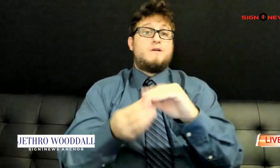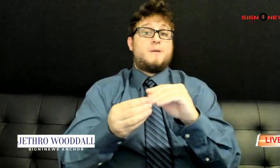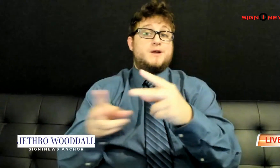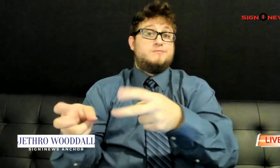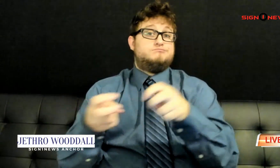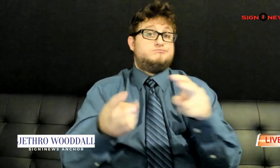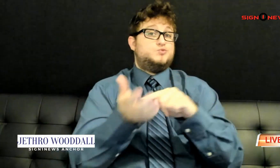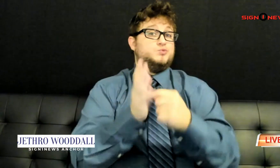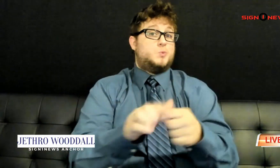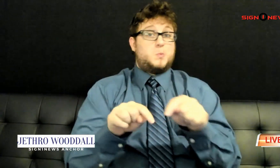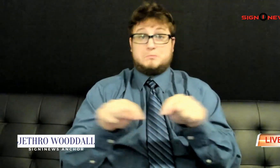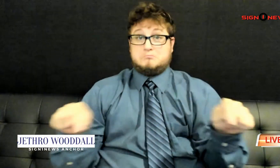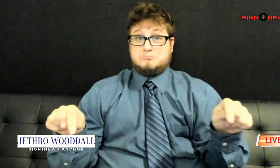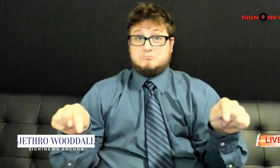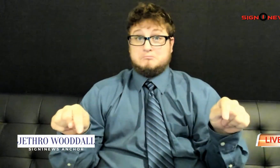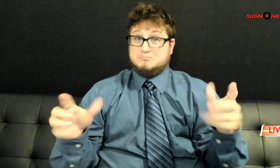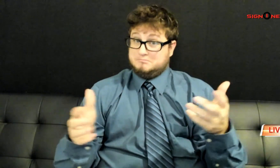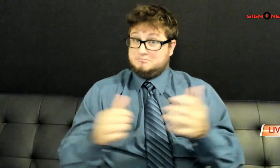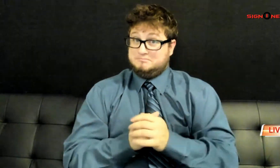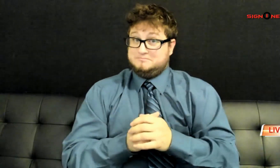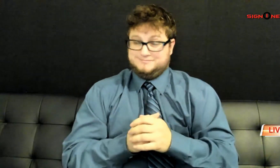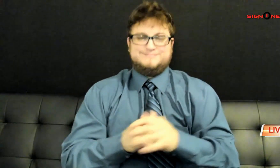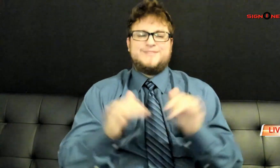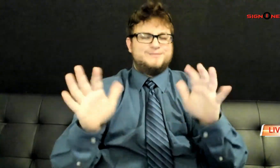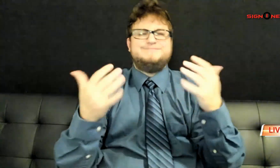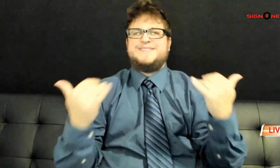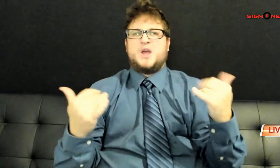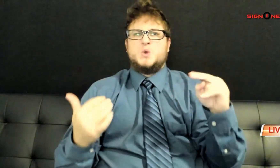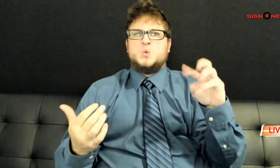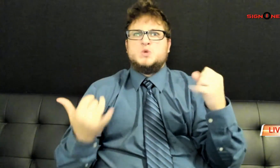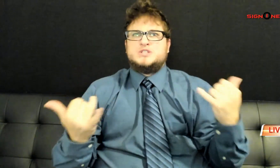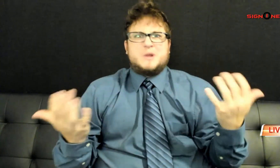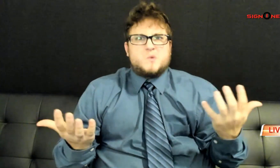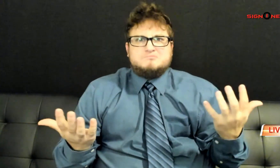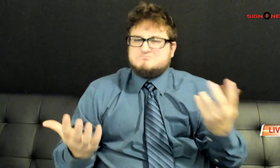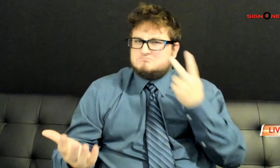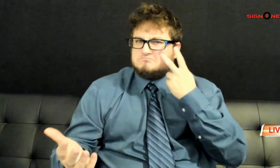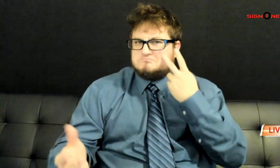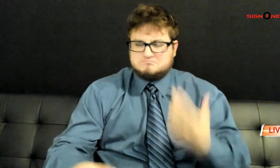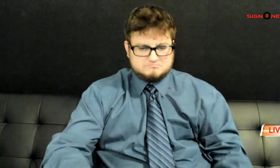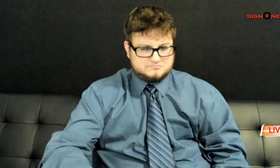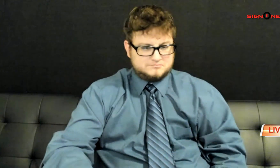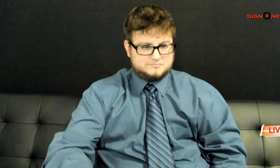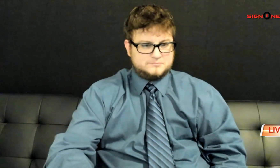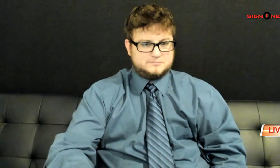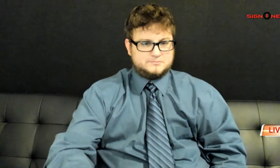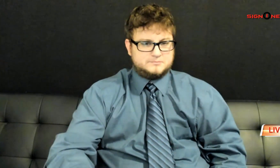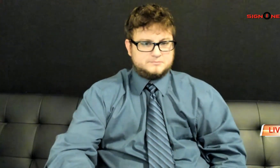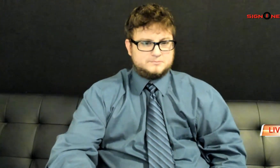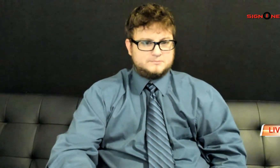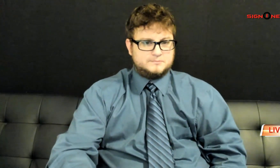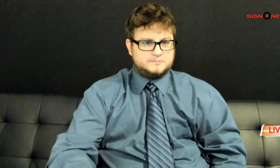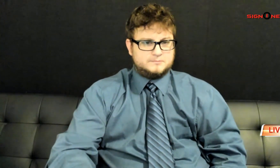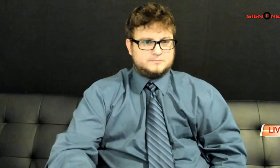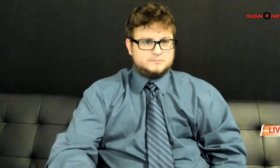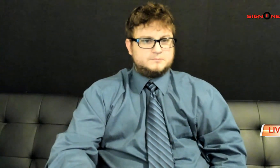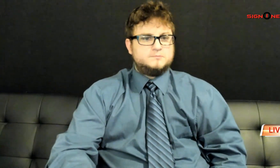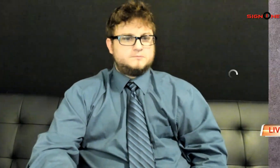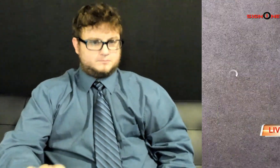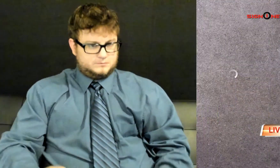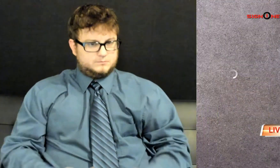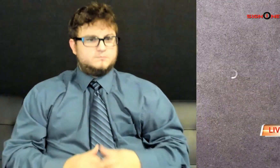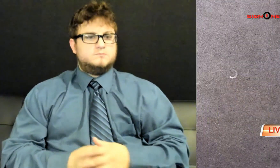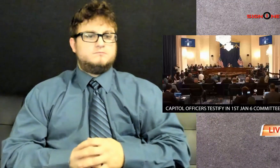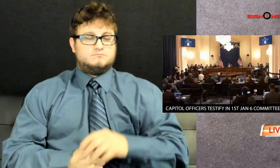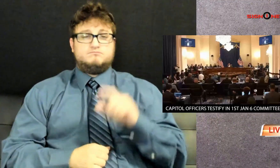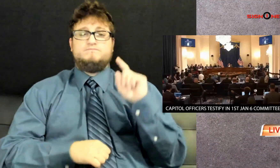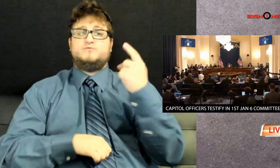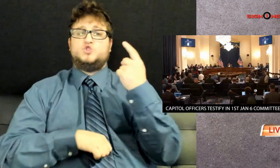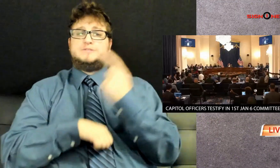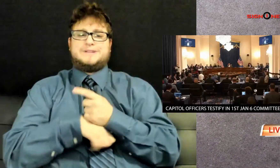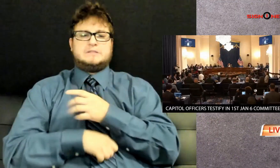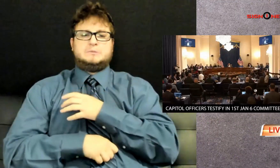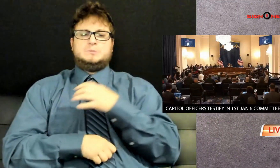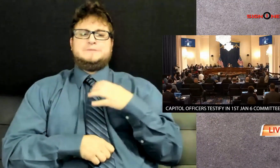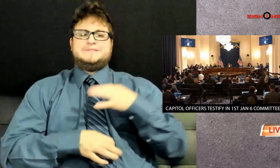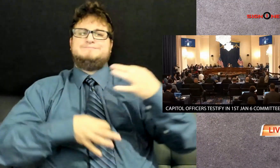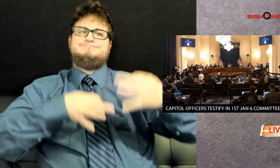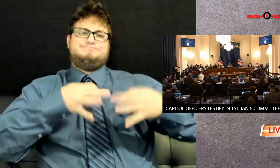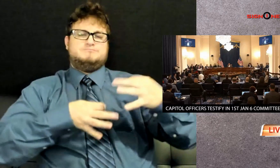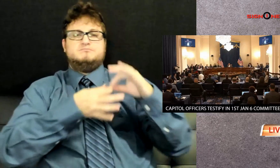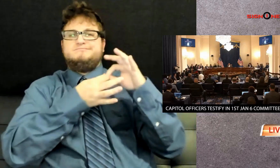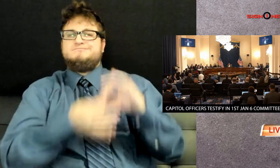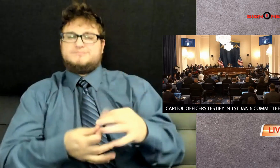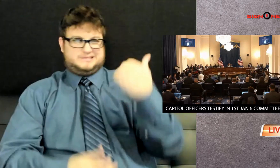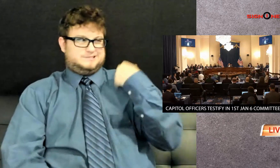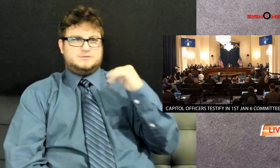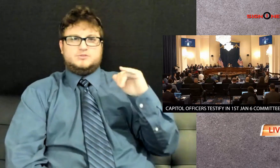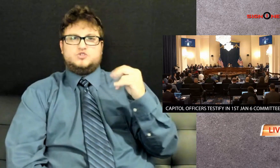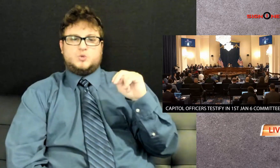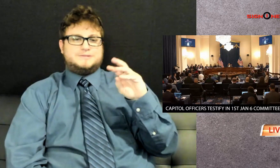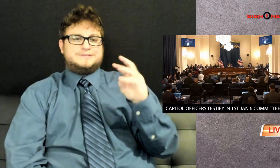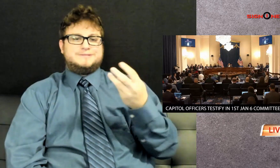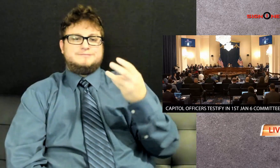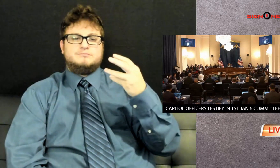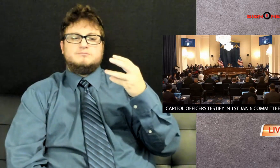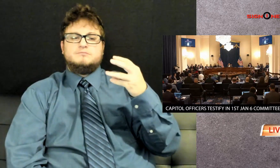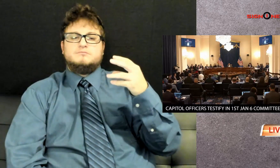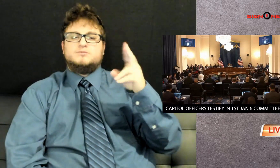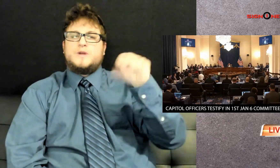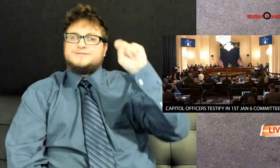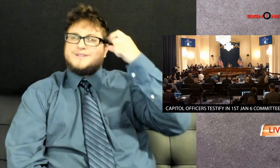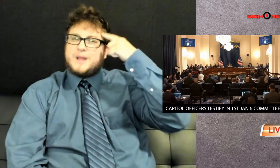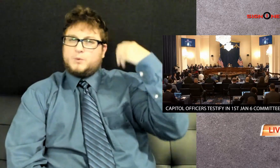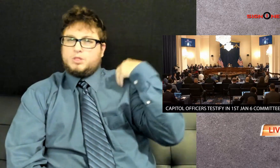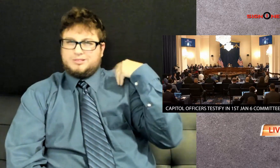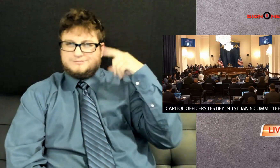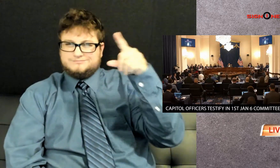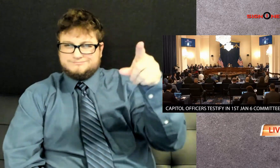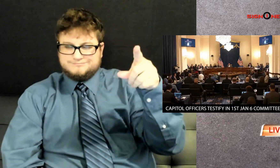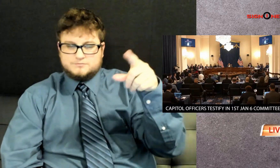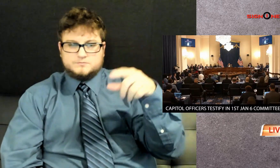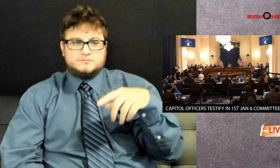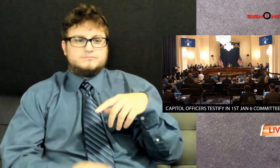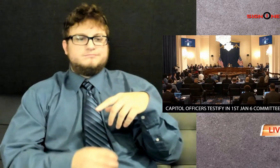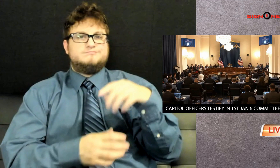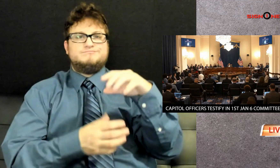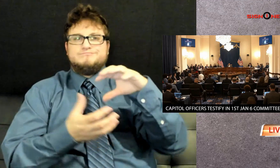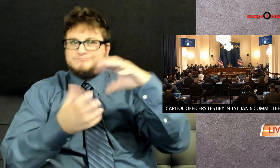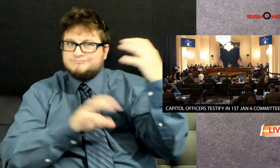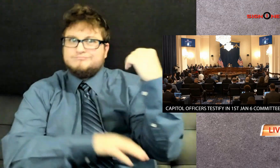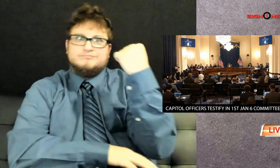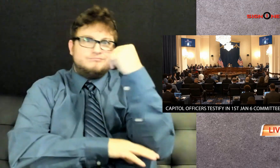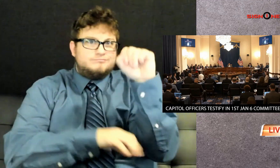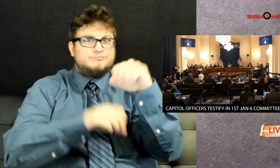we may add it at the bottom of the screen so let's see what's in the news today